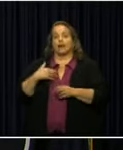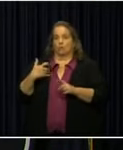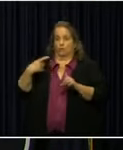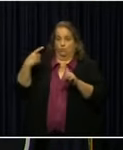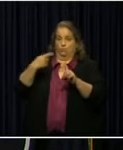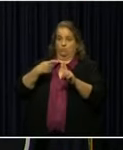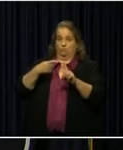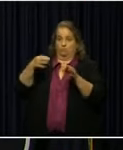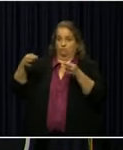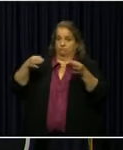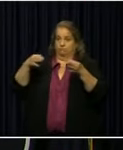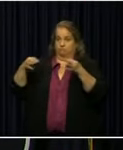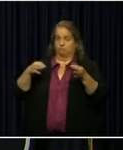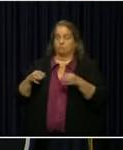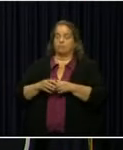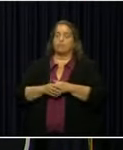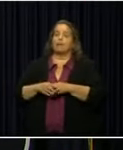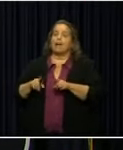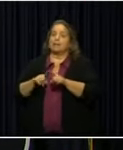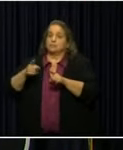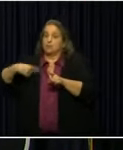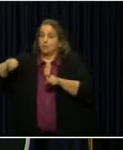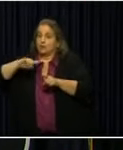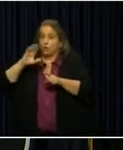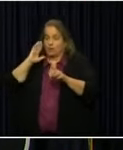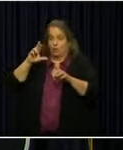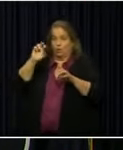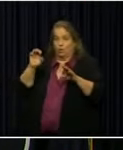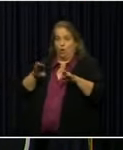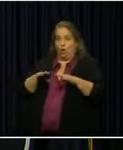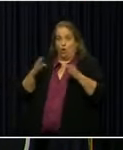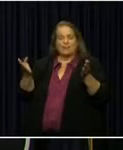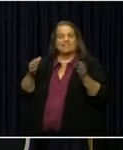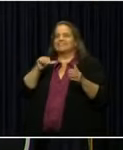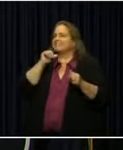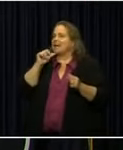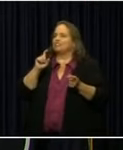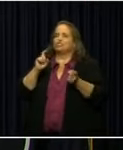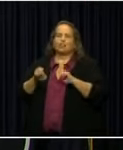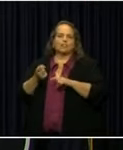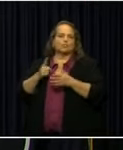I MEAN, IF YOU LOOK AT THIS, SOCIAL DISTANCING AND PROTECTIVE